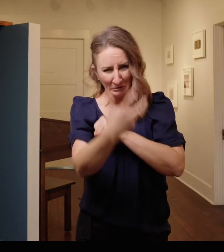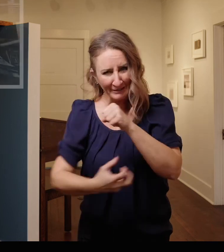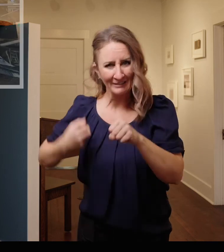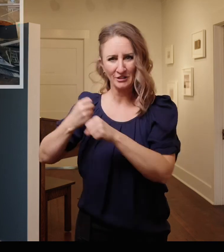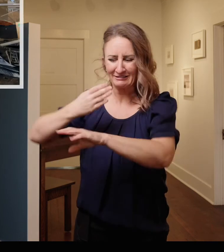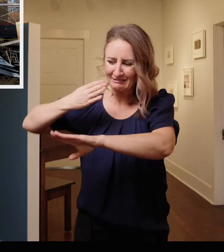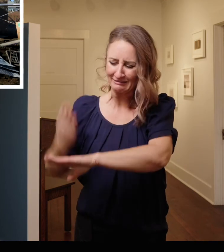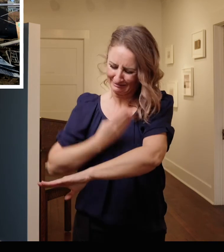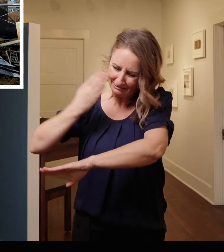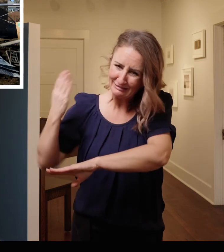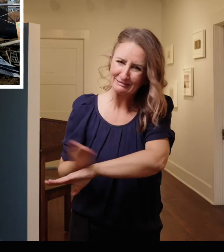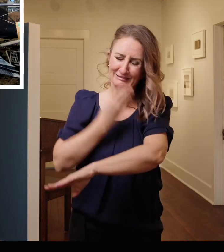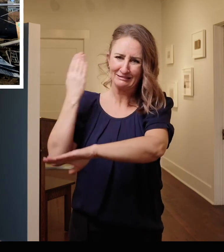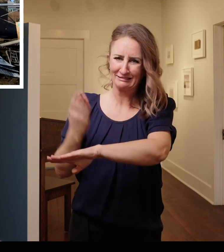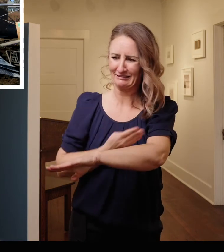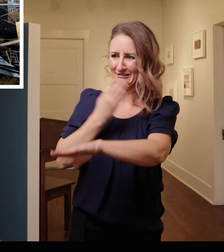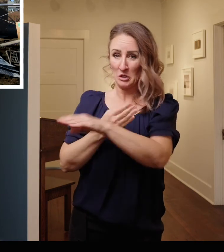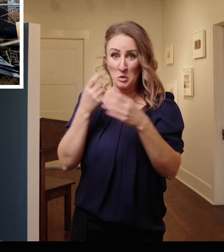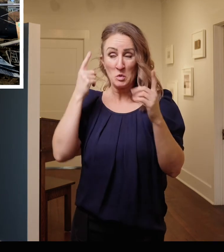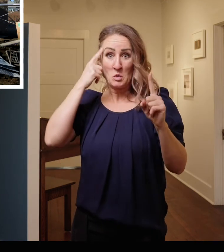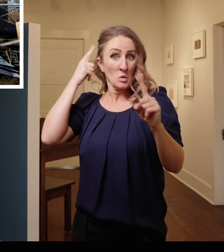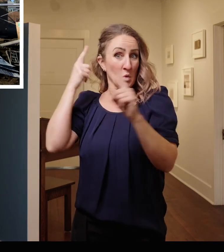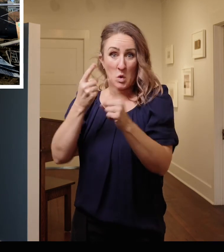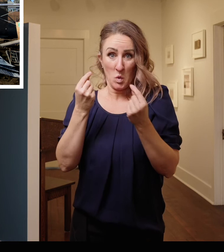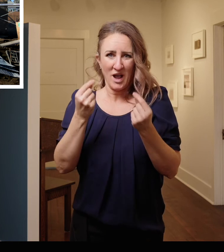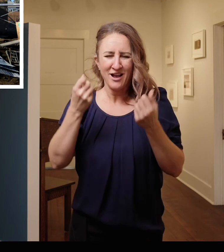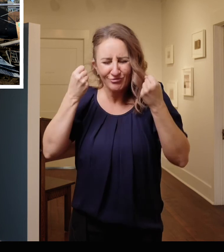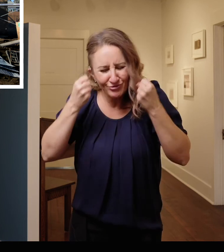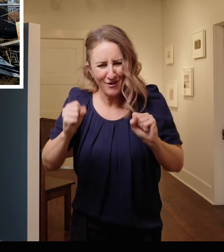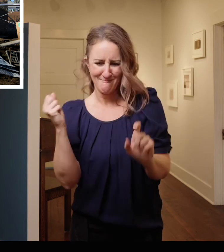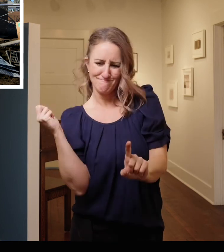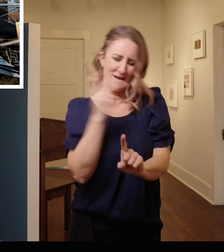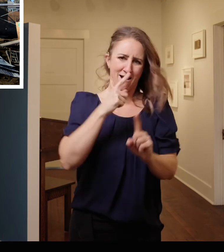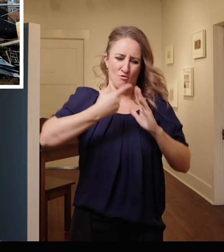The City did three years of renovations, with the goal of preserving and showing